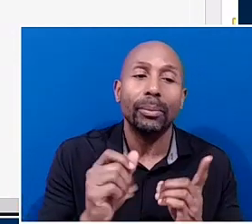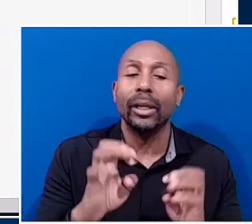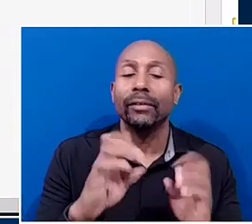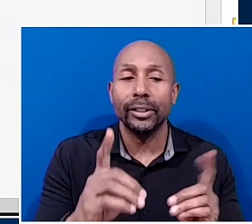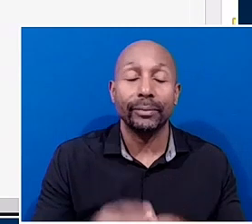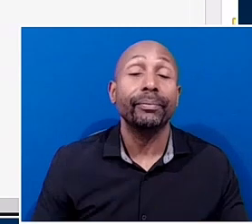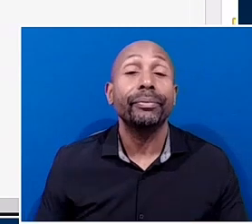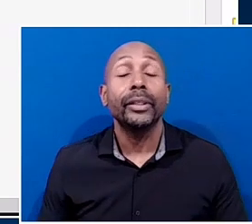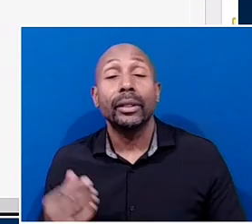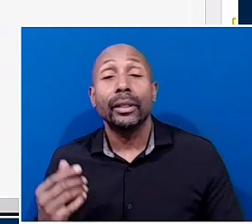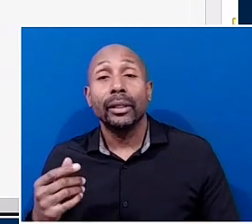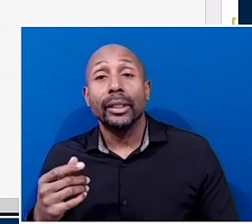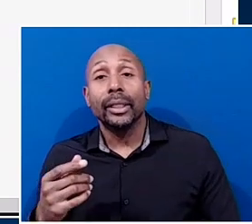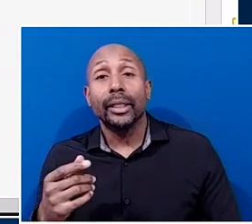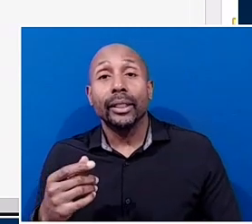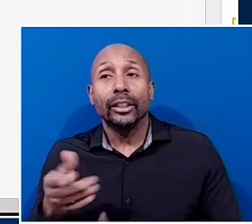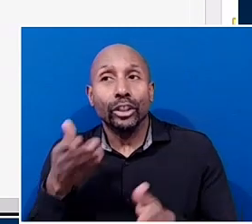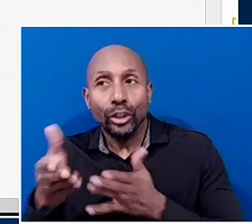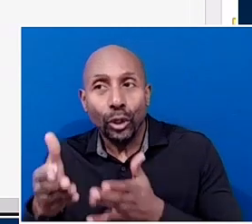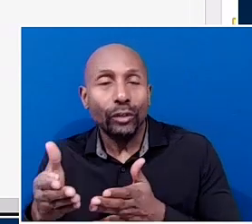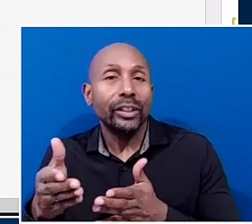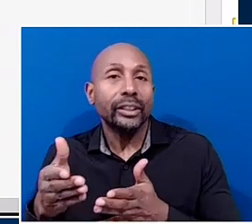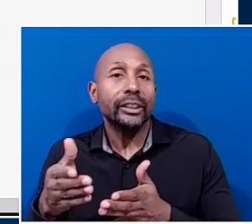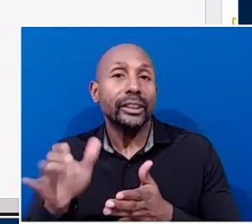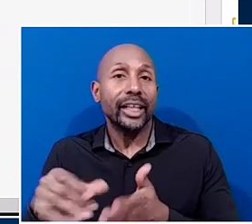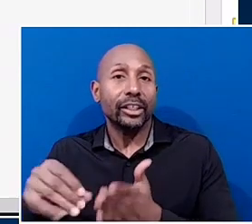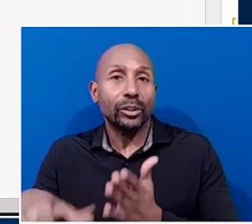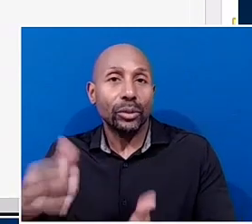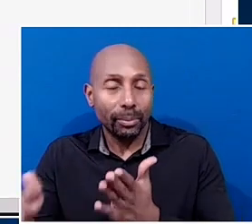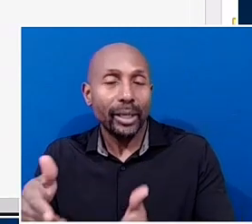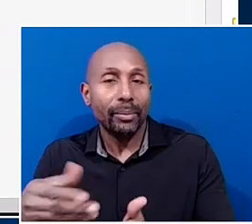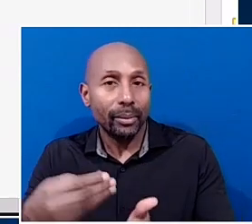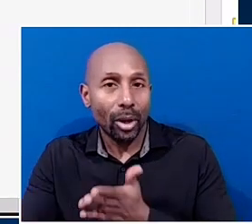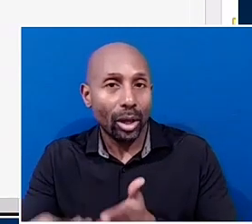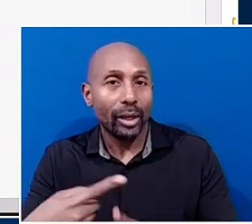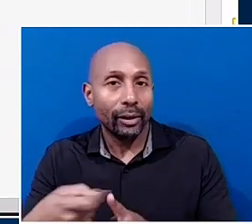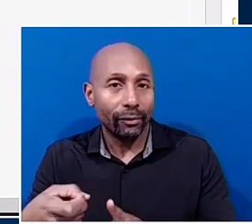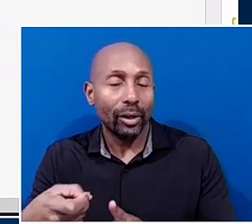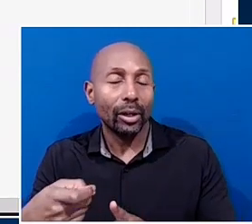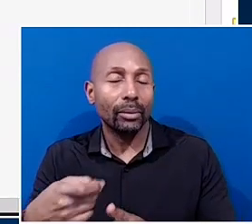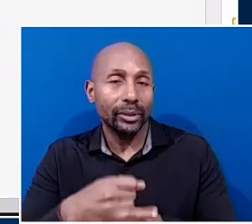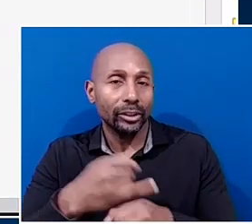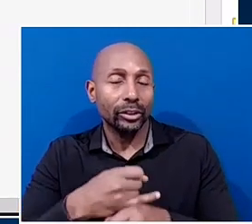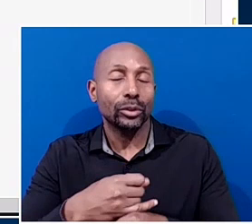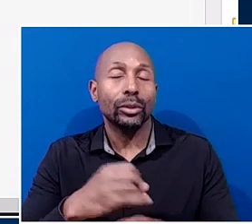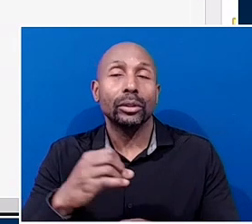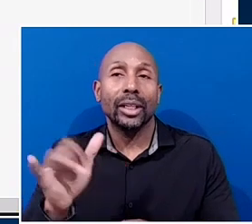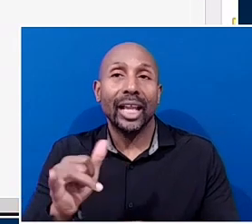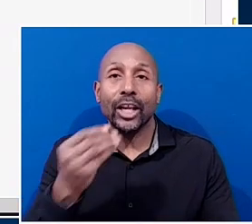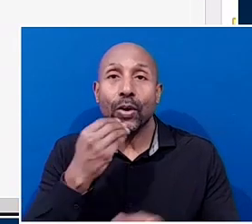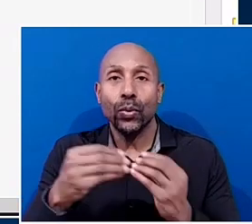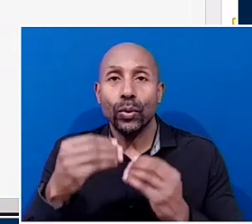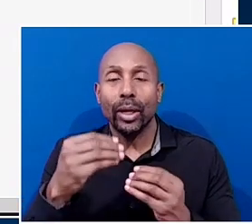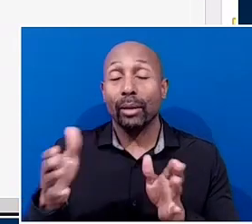student might purchase from the institution, including room and board, that the student did make use of for a period while the student was in